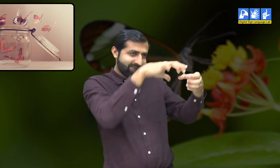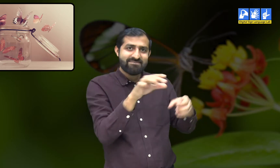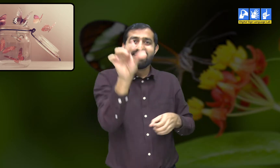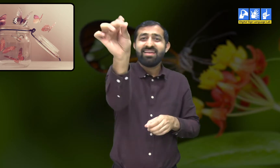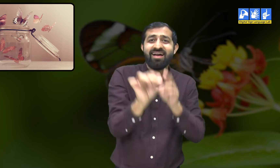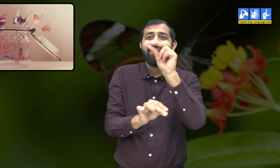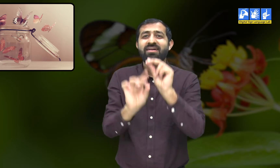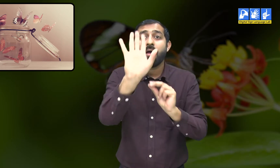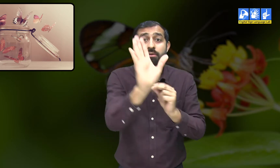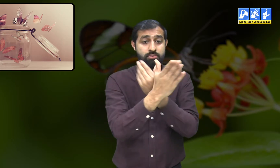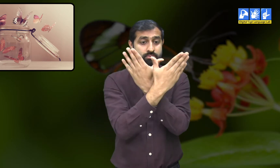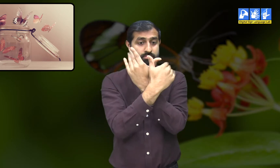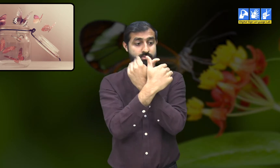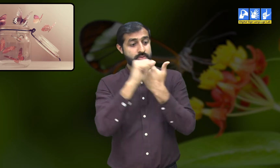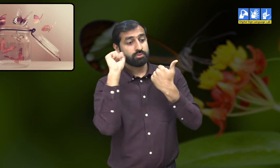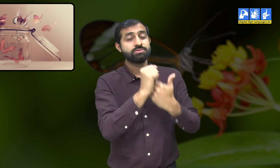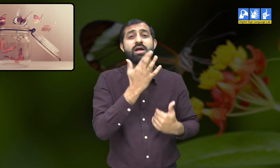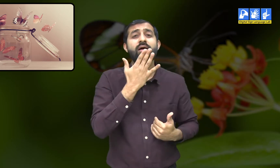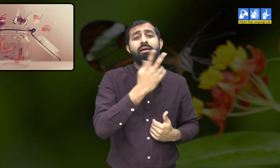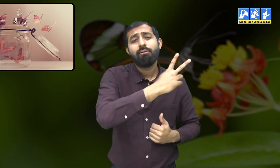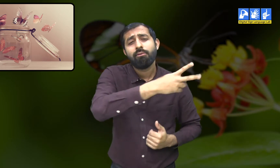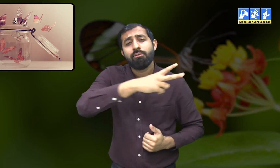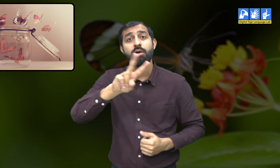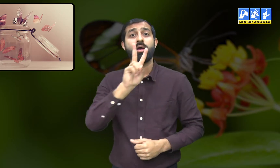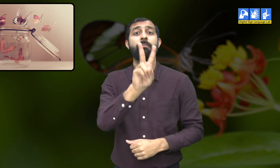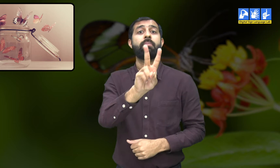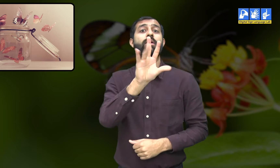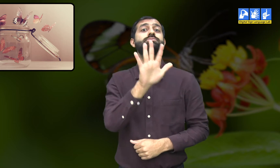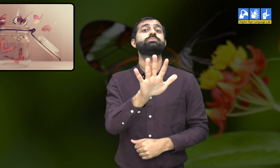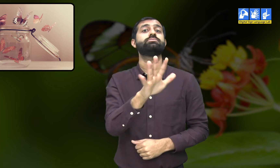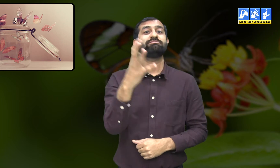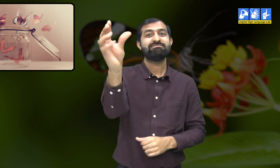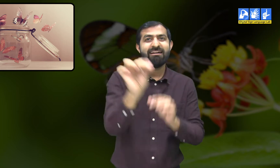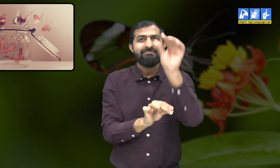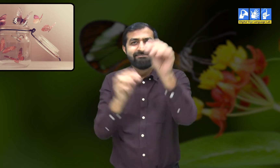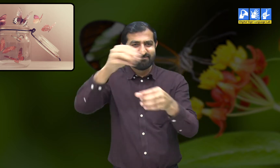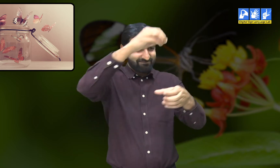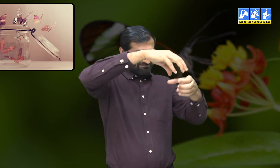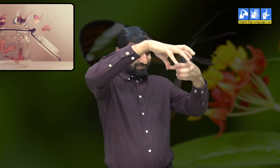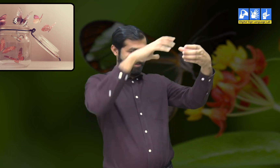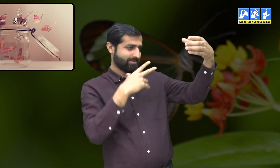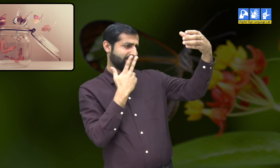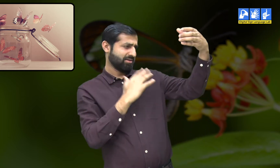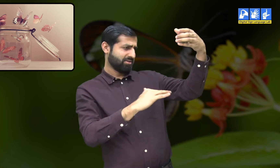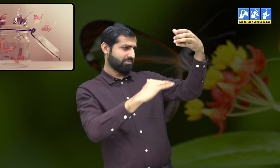And he had already collected all the twenty five species found near his home town.